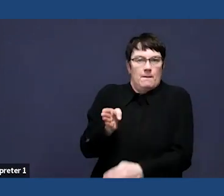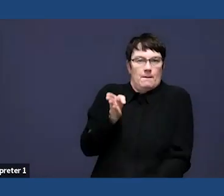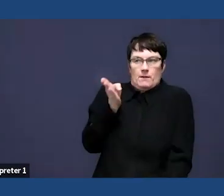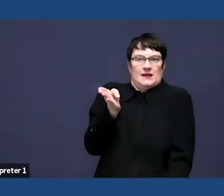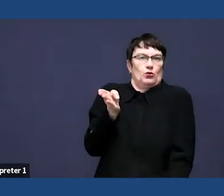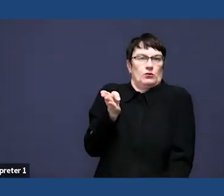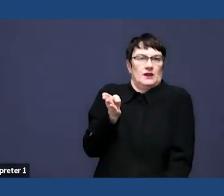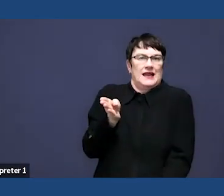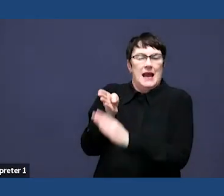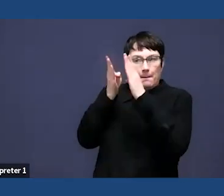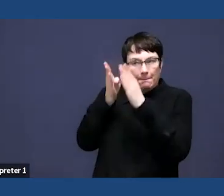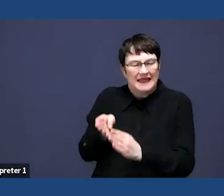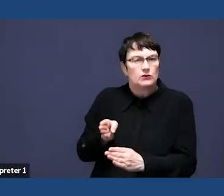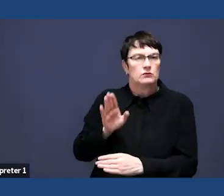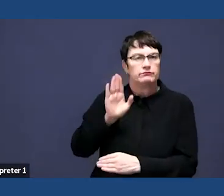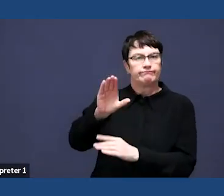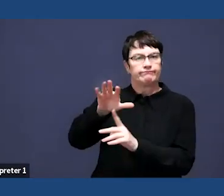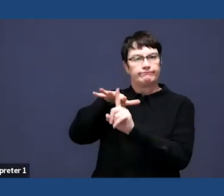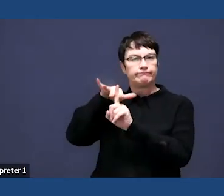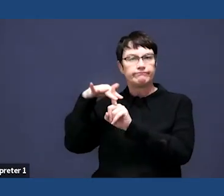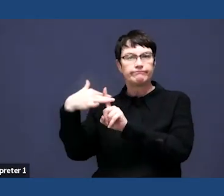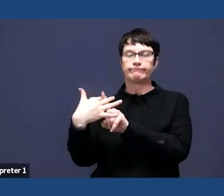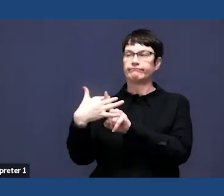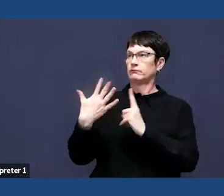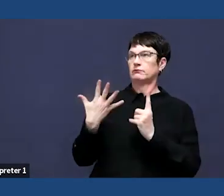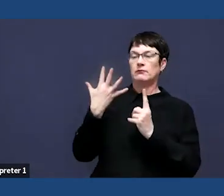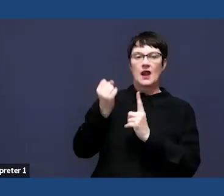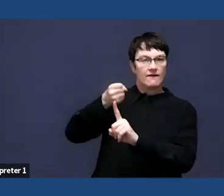by the circumstances that they're under.